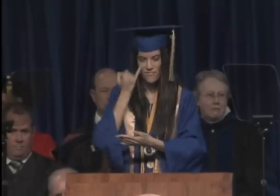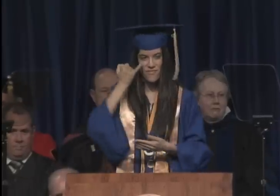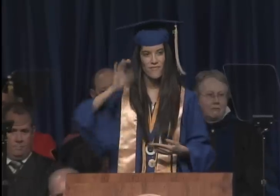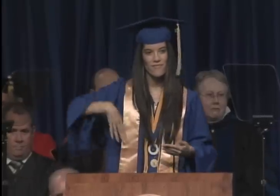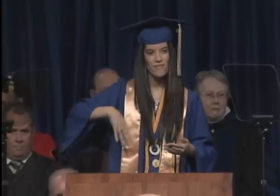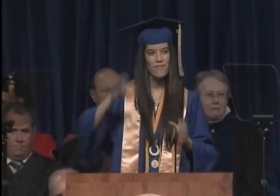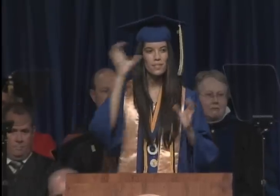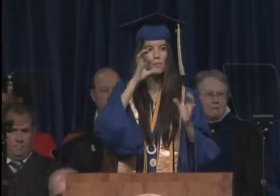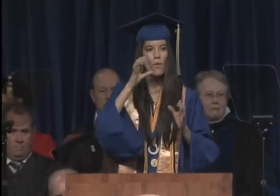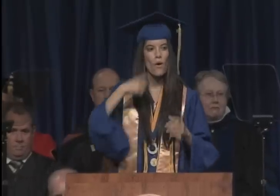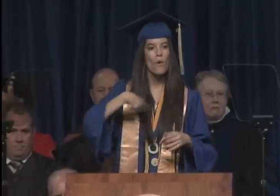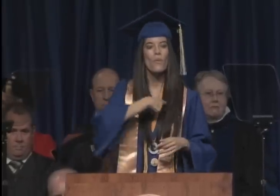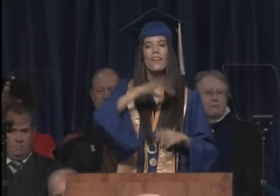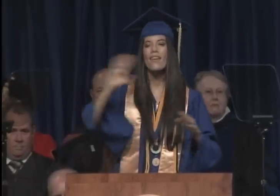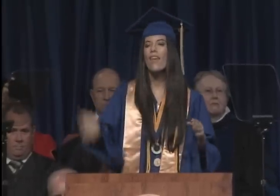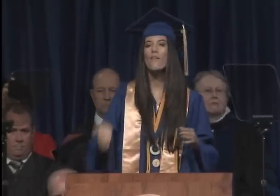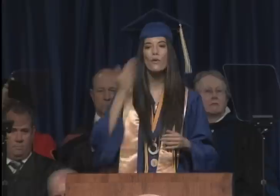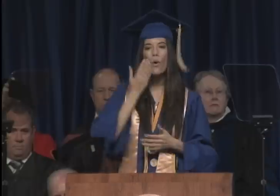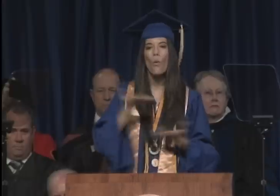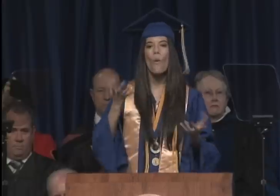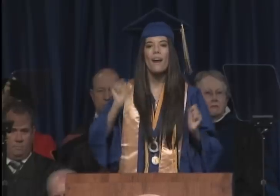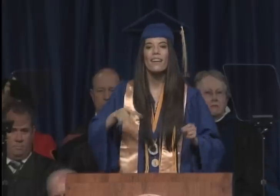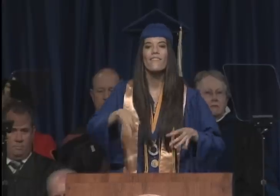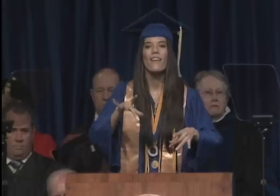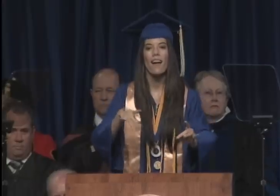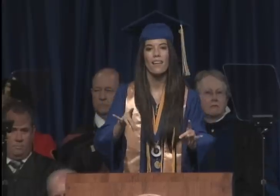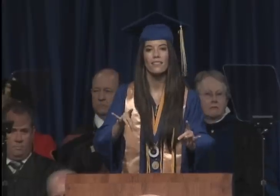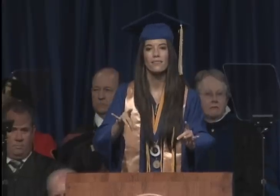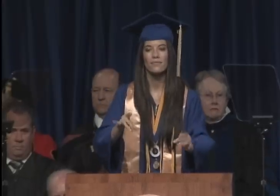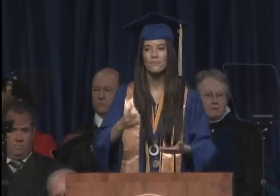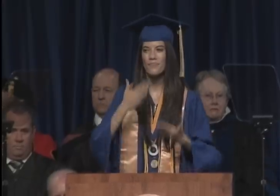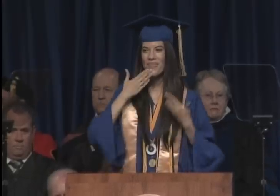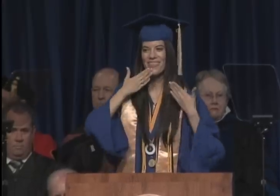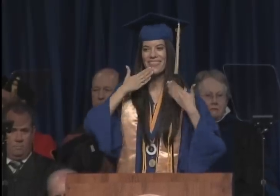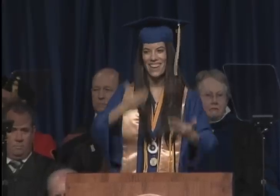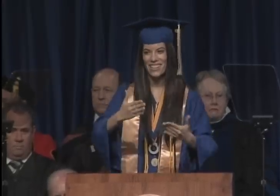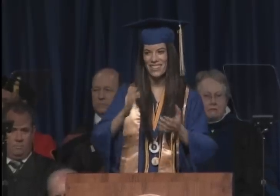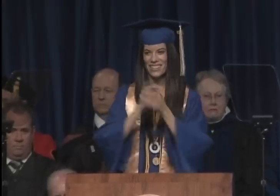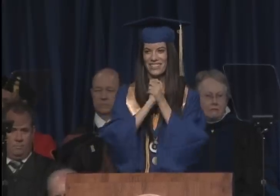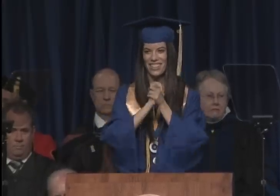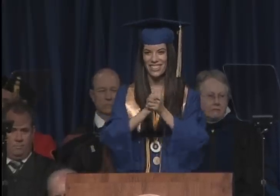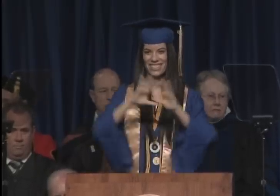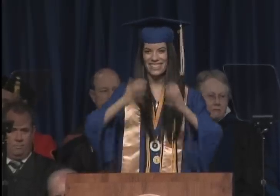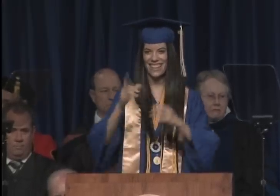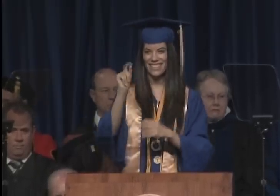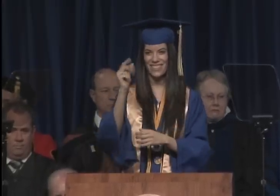opens a door for you, go in! We'll never know what we might find if we don't explore.